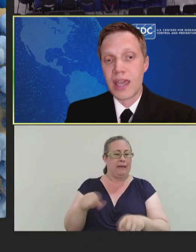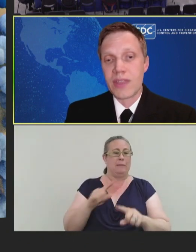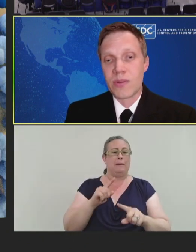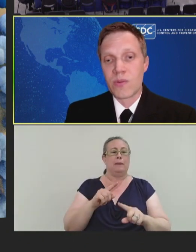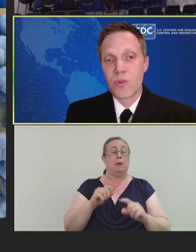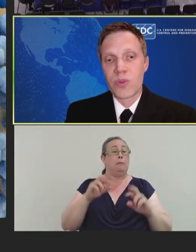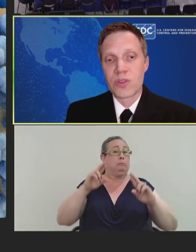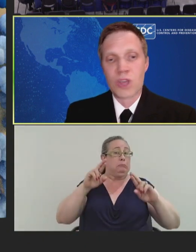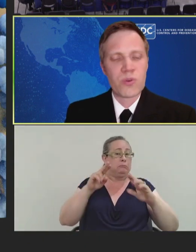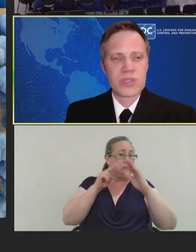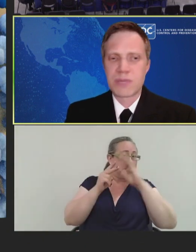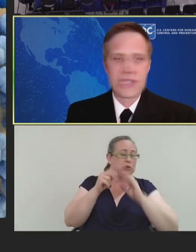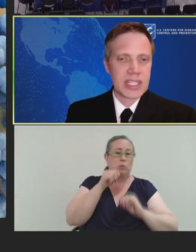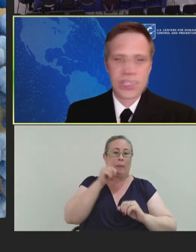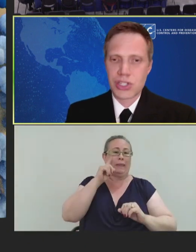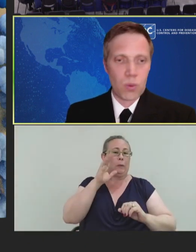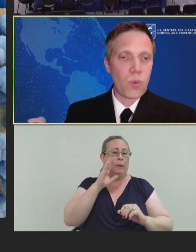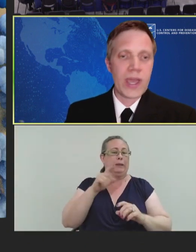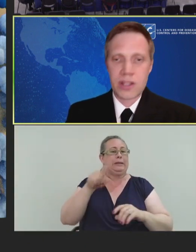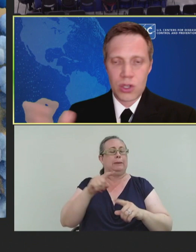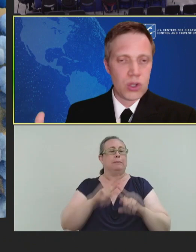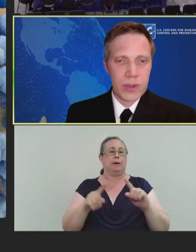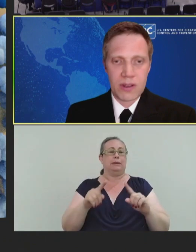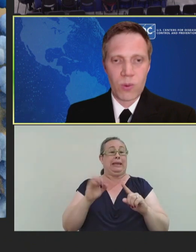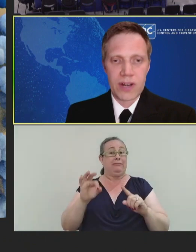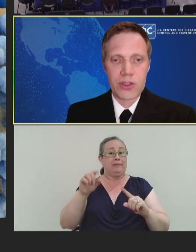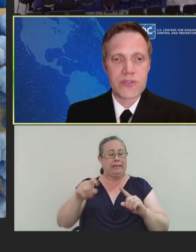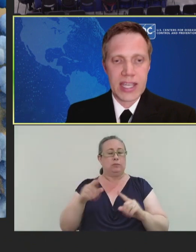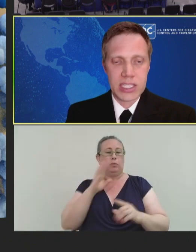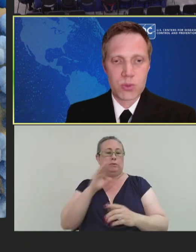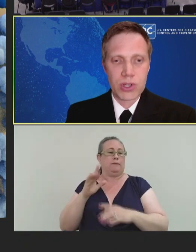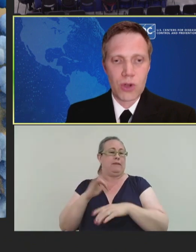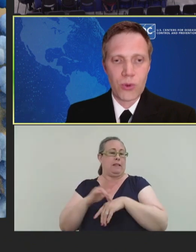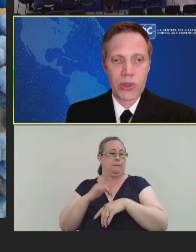And then no specific decision on when and who and where those vaccines would go for. And it's